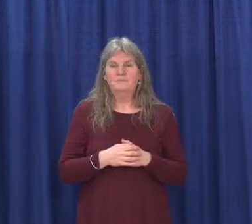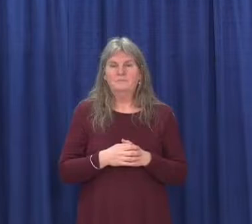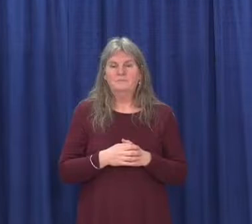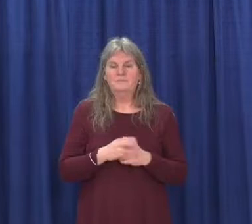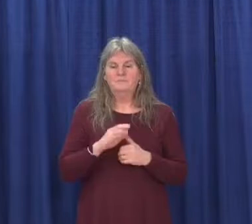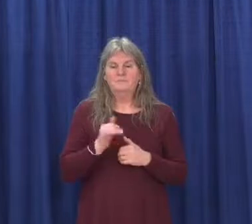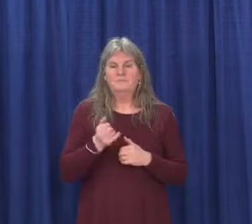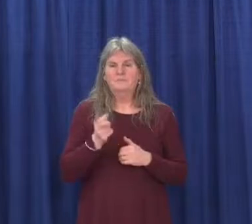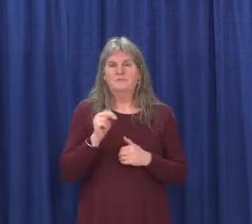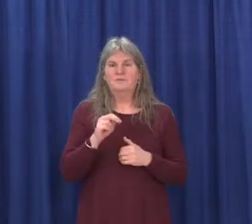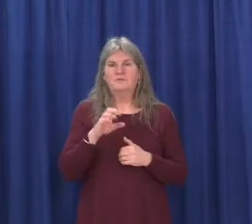at CKRW.